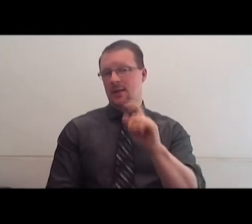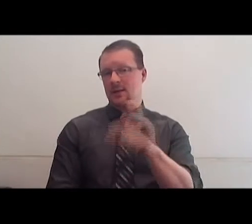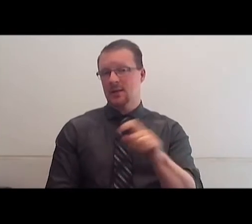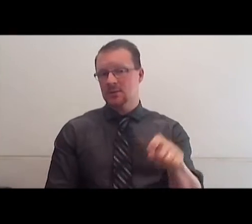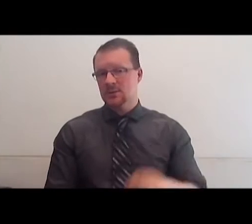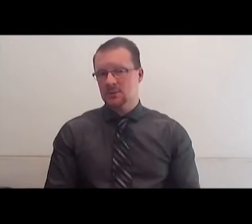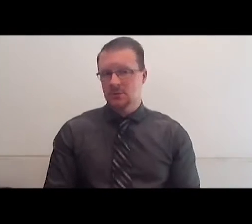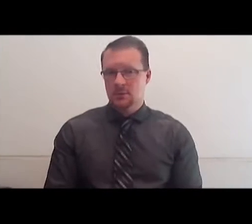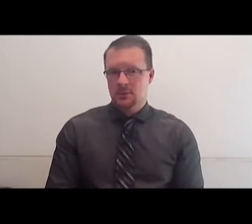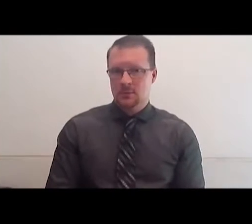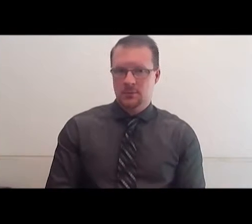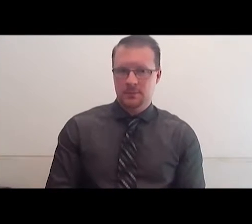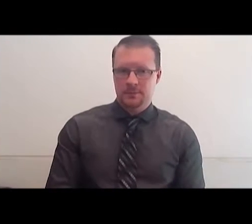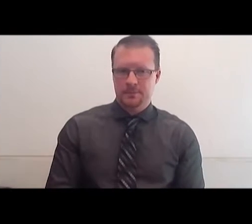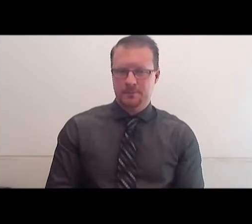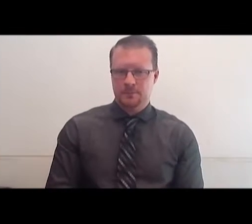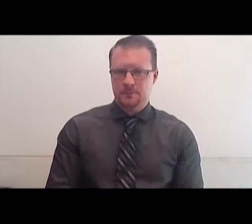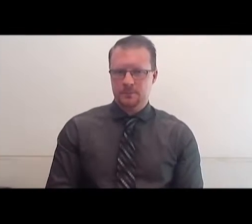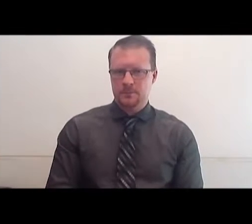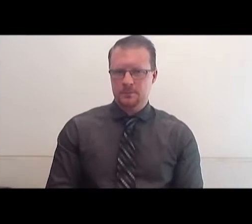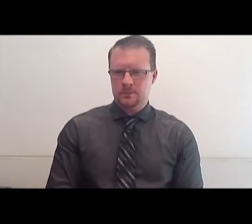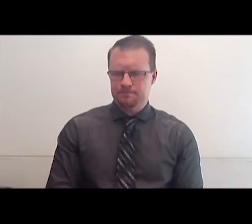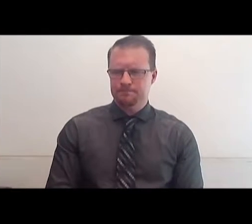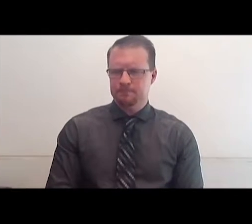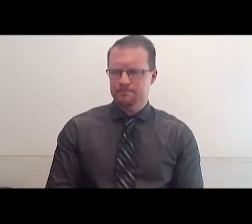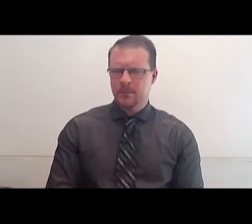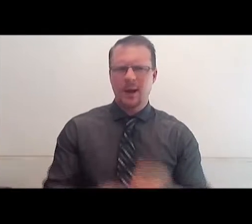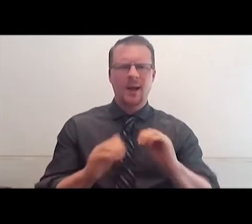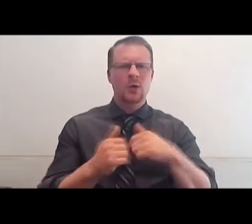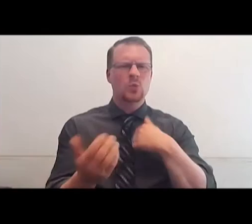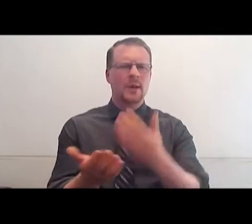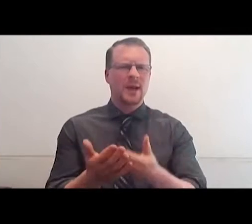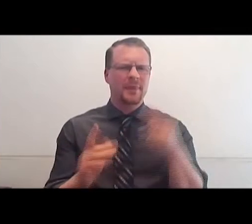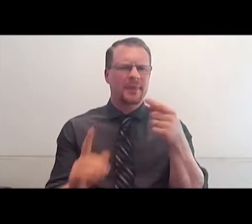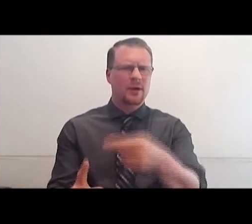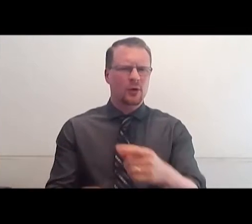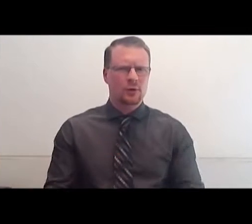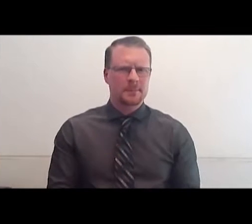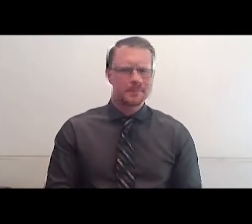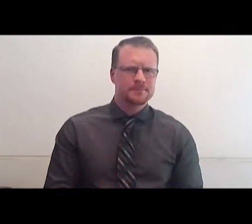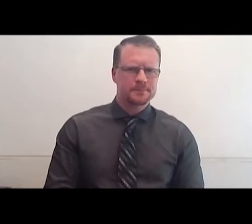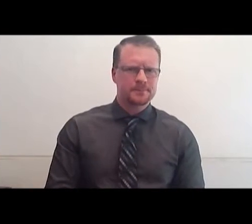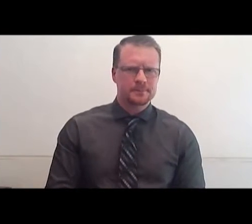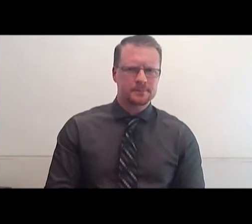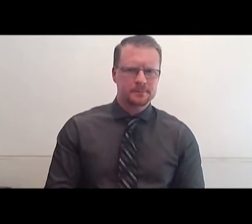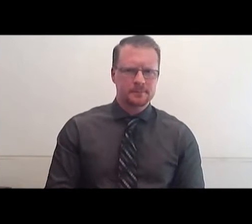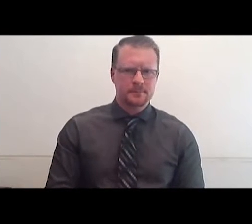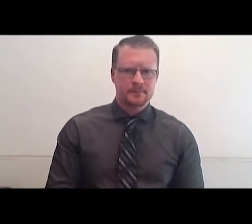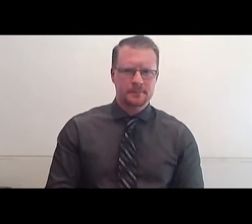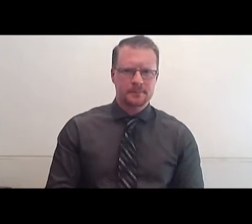We need to remember that when we're working with patients, particularly those with disabilities, we need to take their perspectives into account.